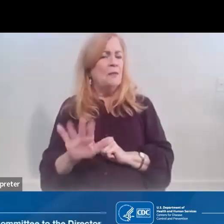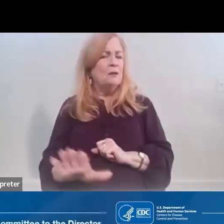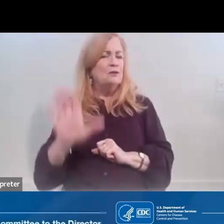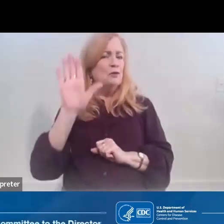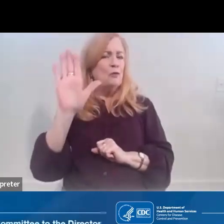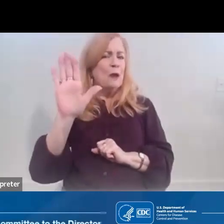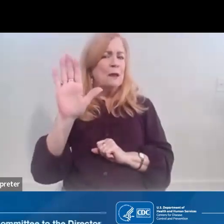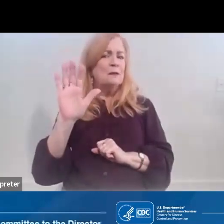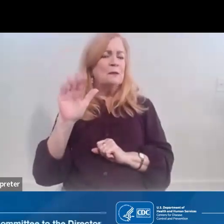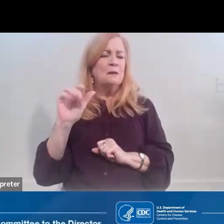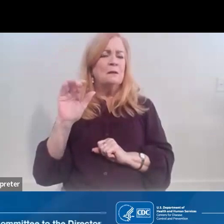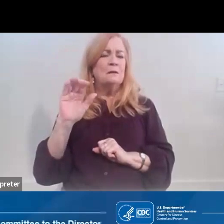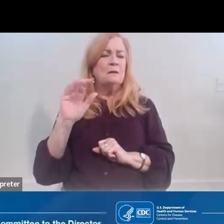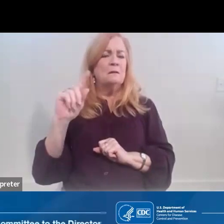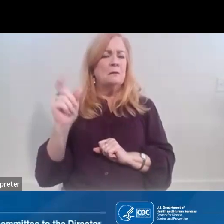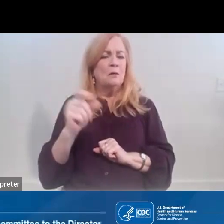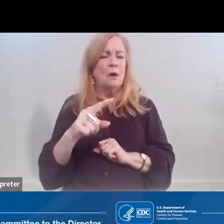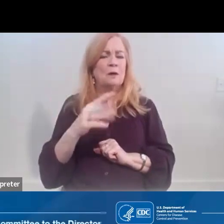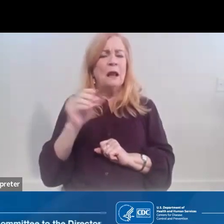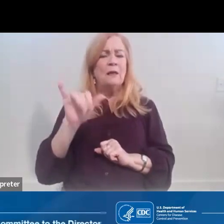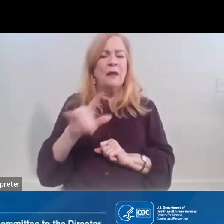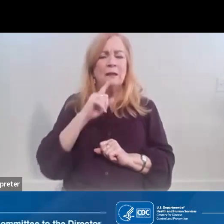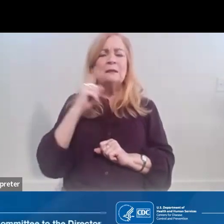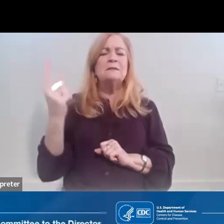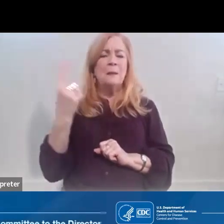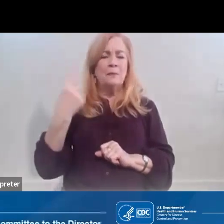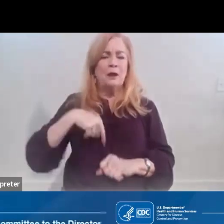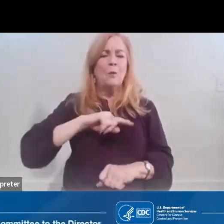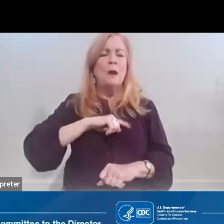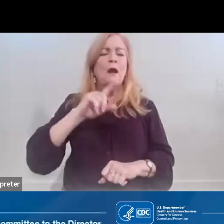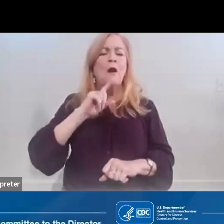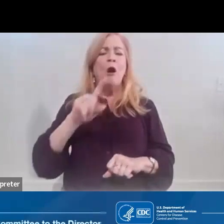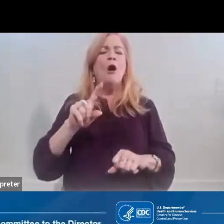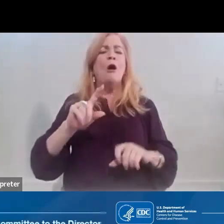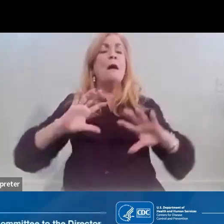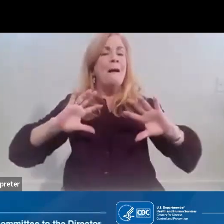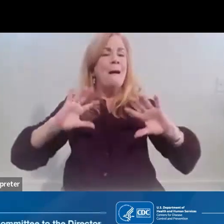And is something that we are actively looking at right now related